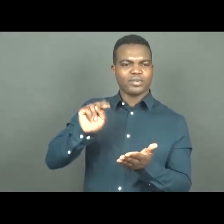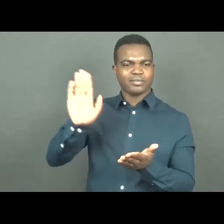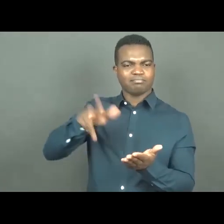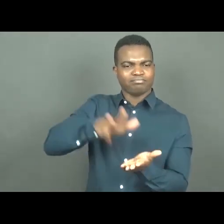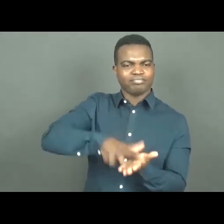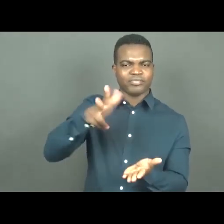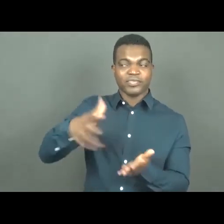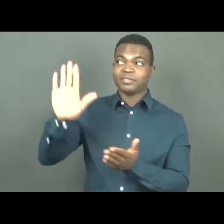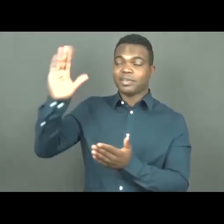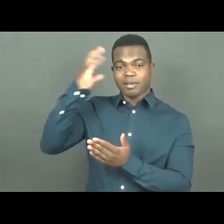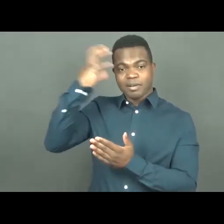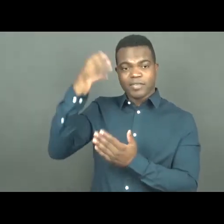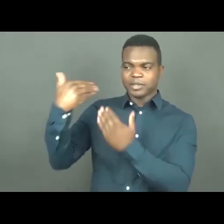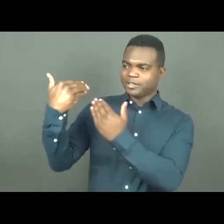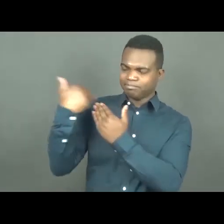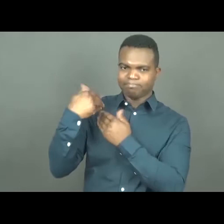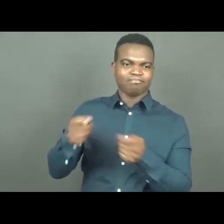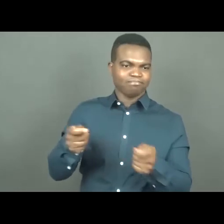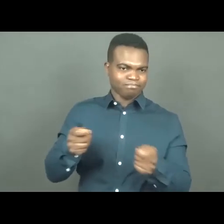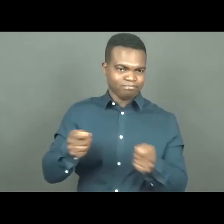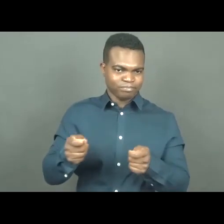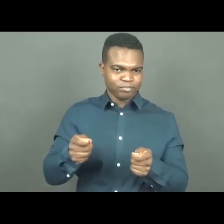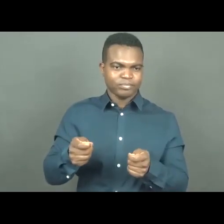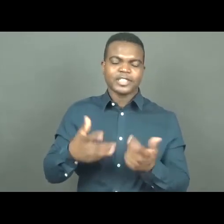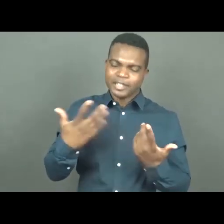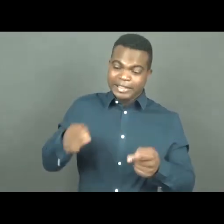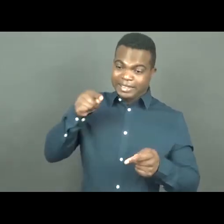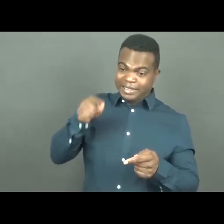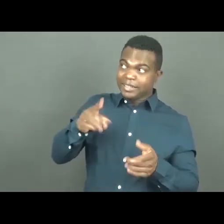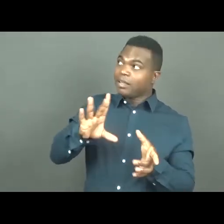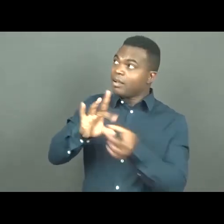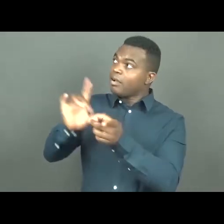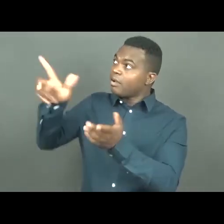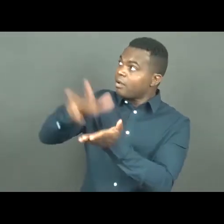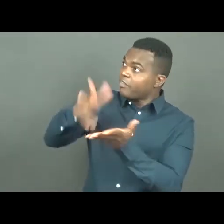areas that have really helped us to push some of the advocacy,